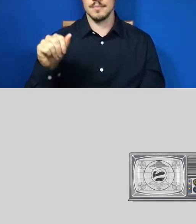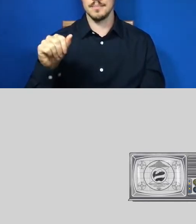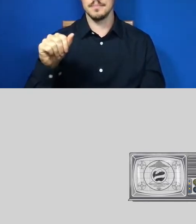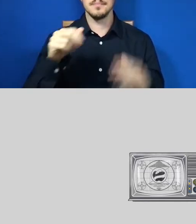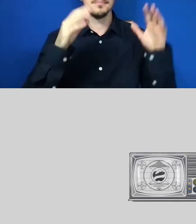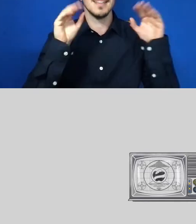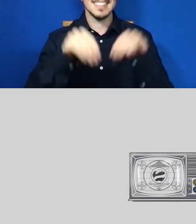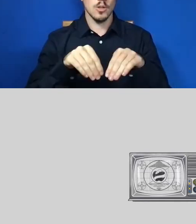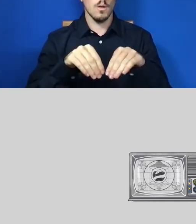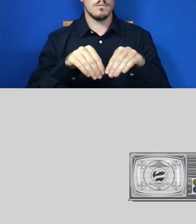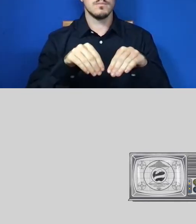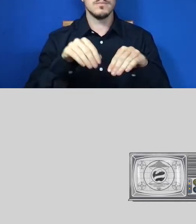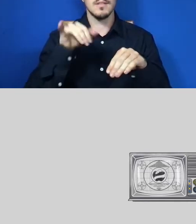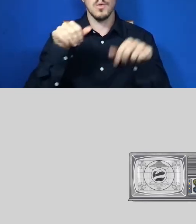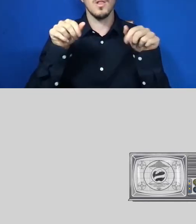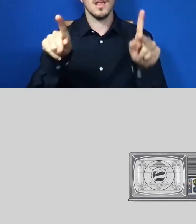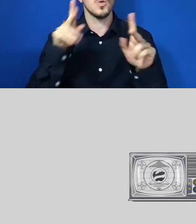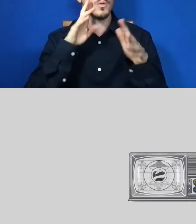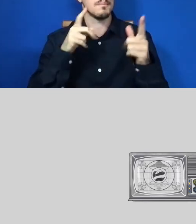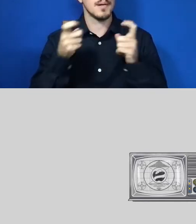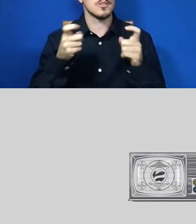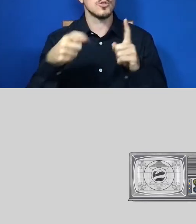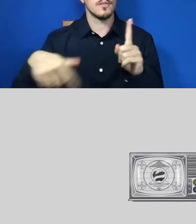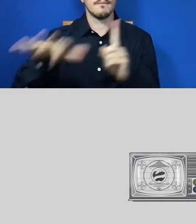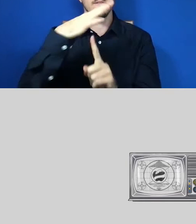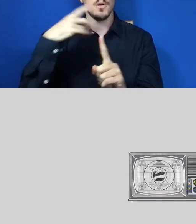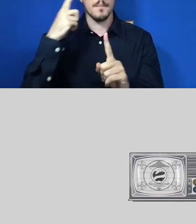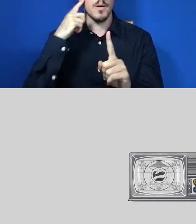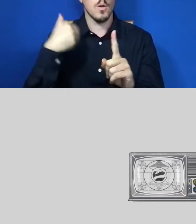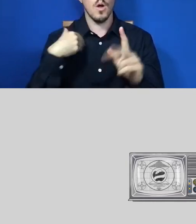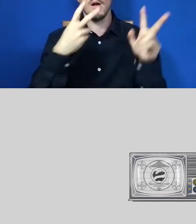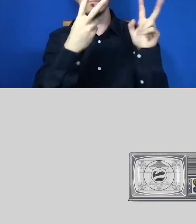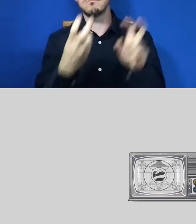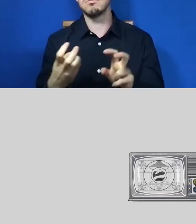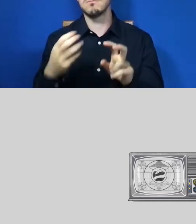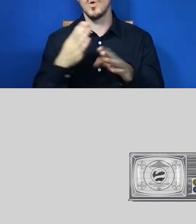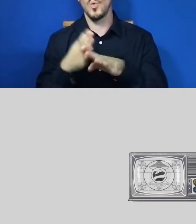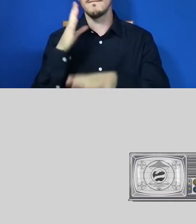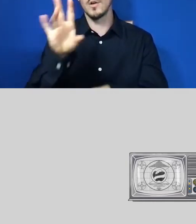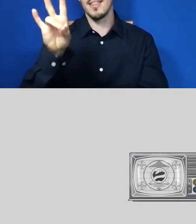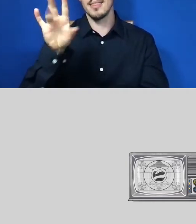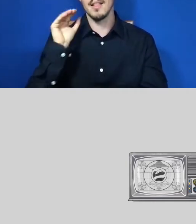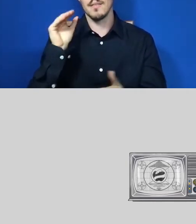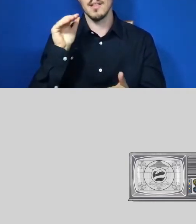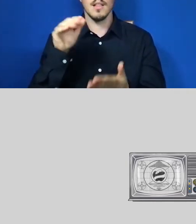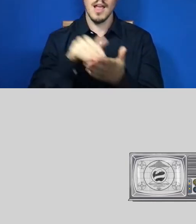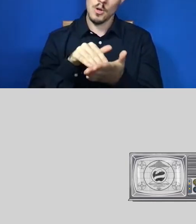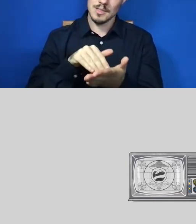Anaconda allows you to manage your environment and also install over 7,500 data science